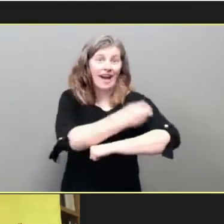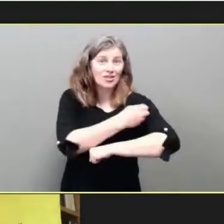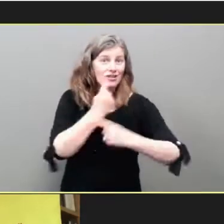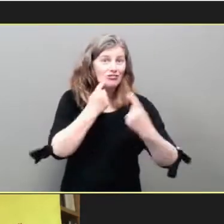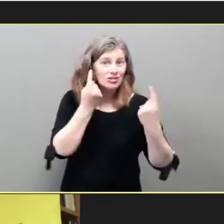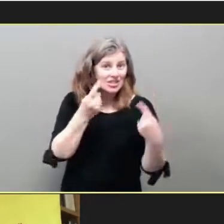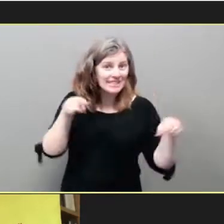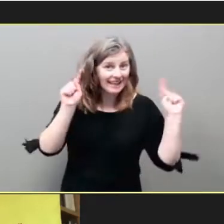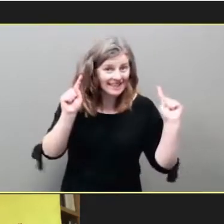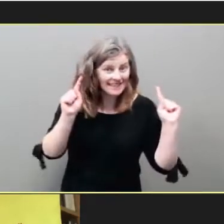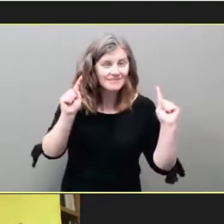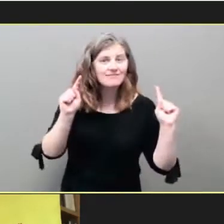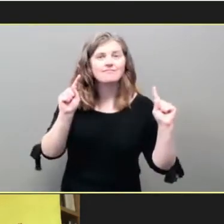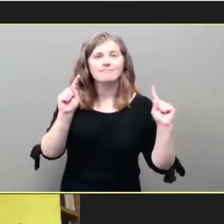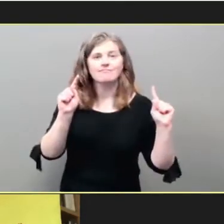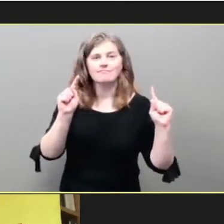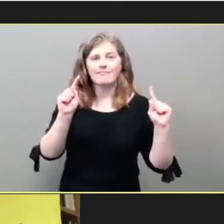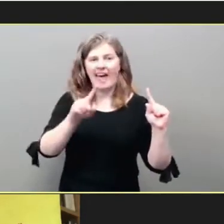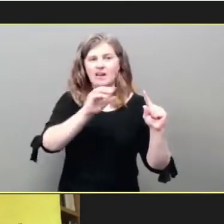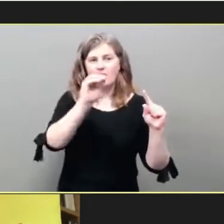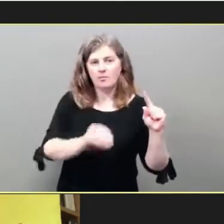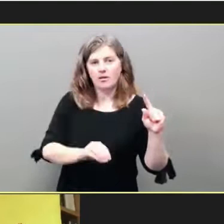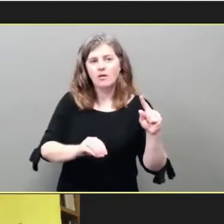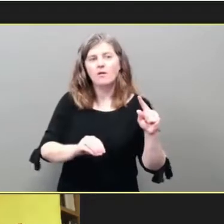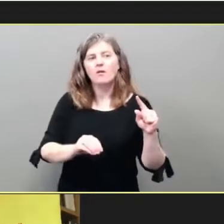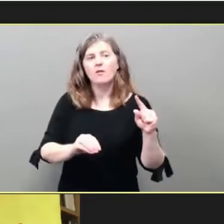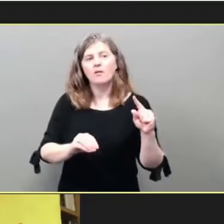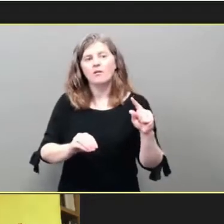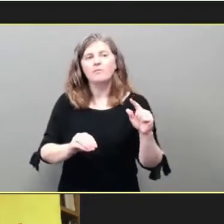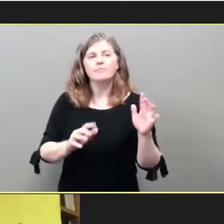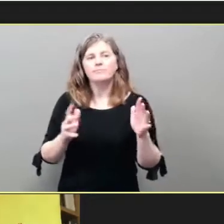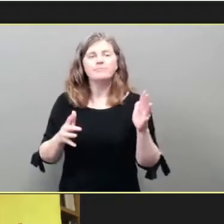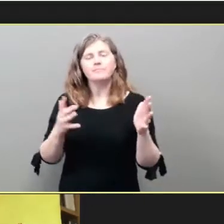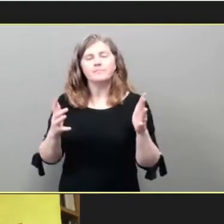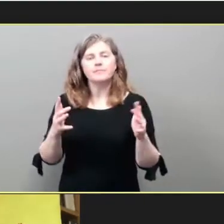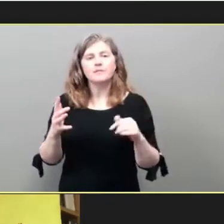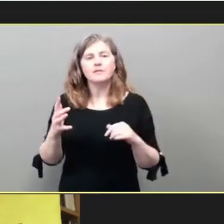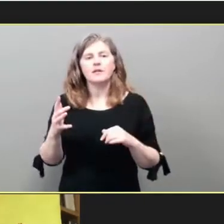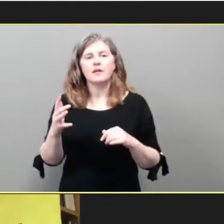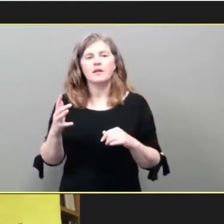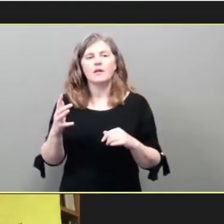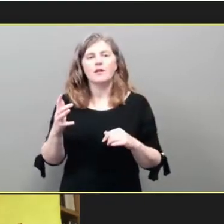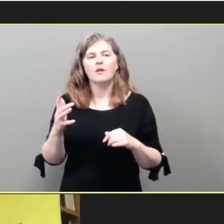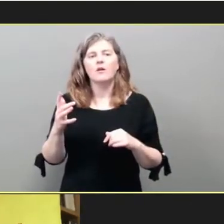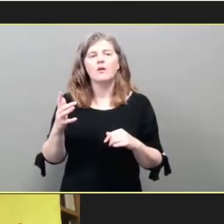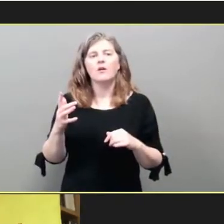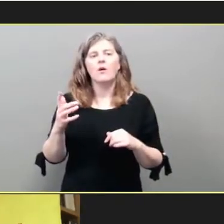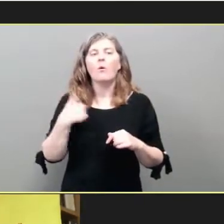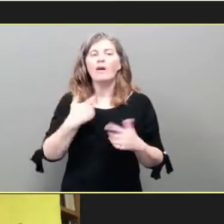that introducing the vaccination success we've already had as reflected